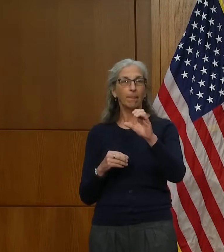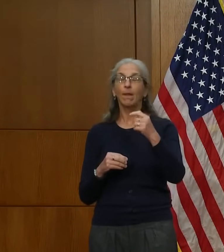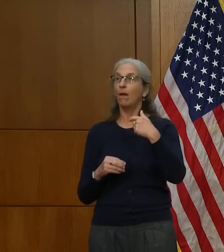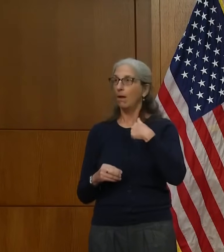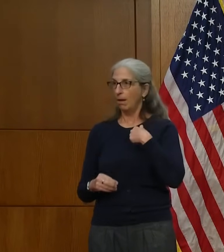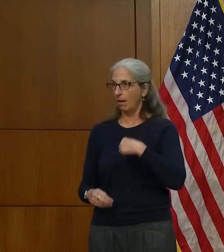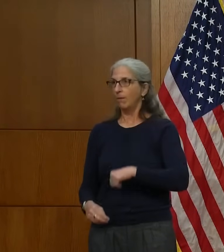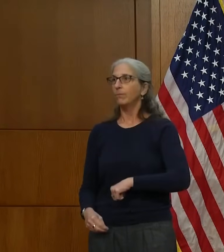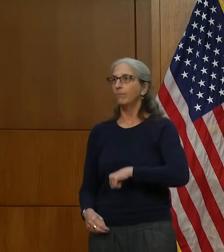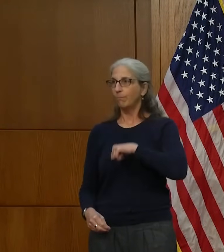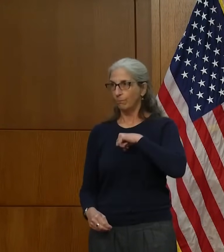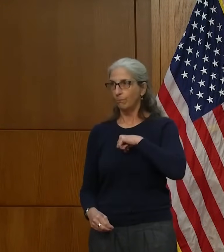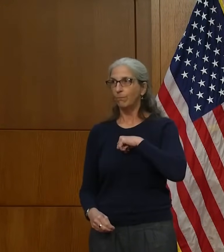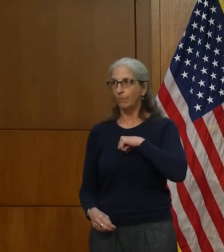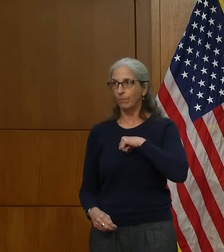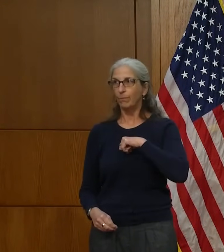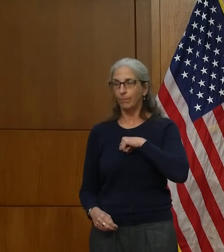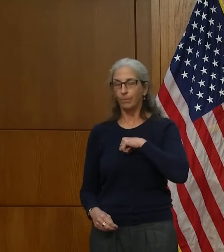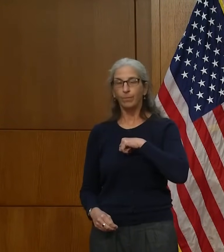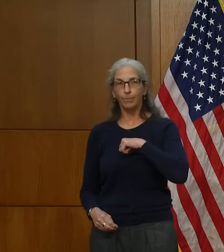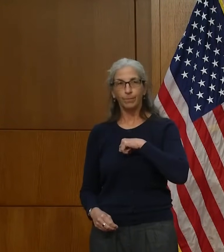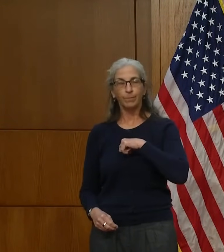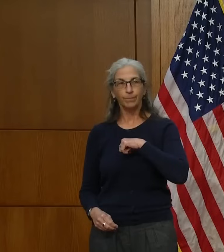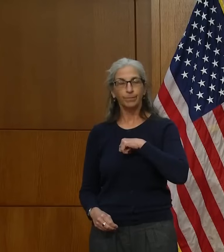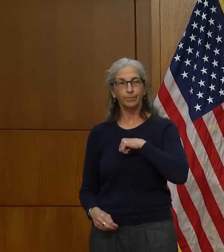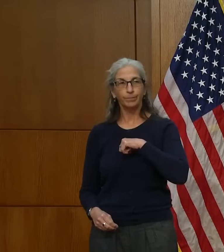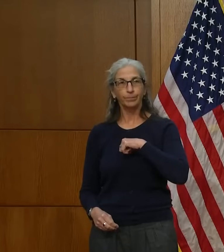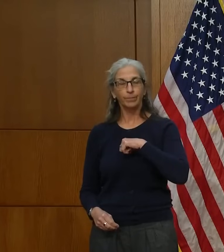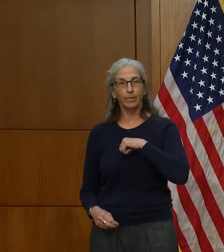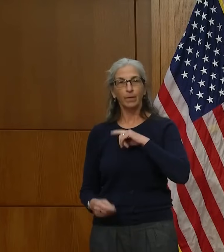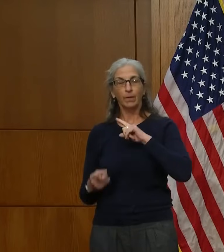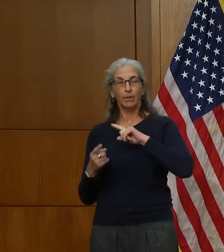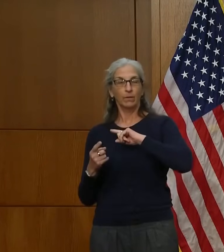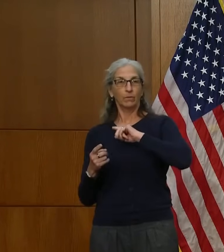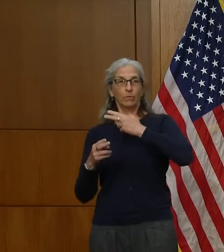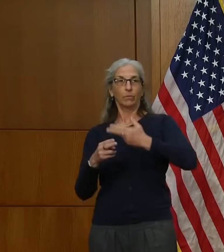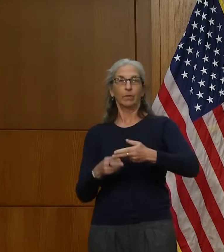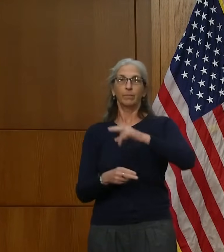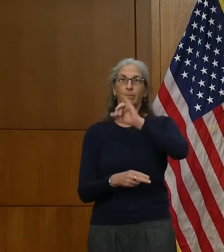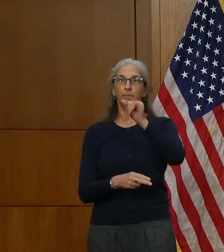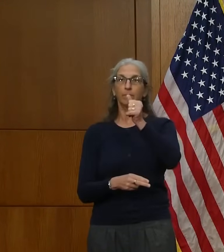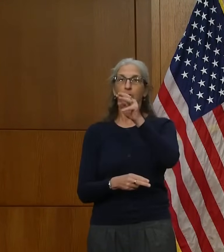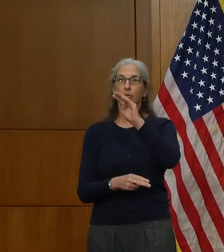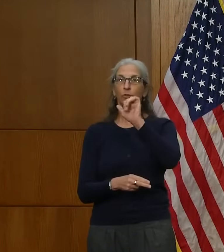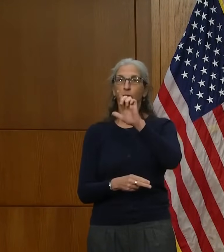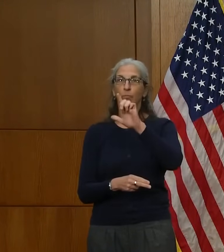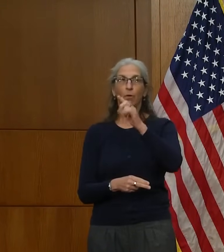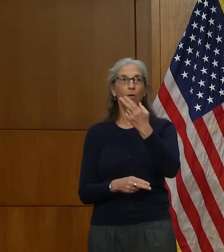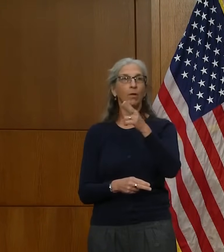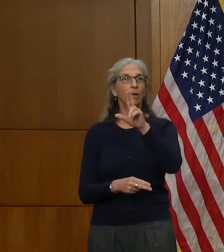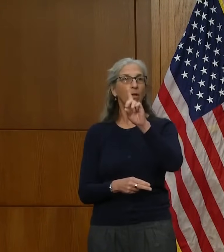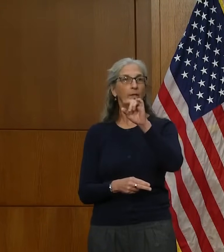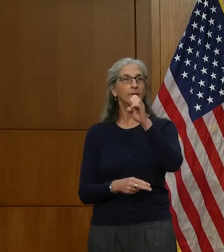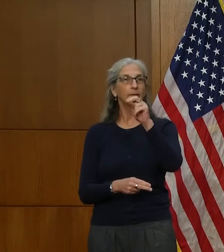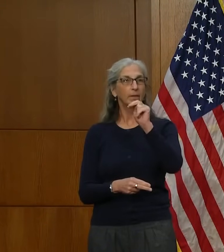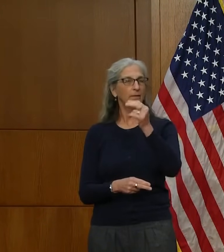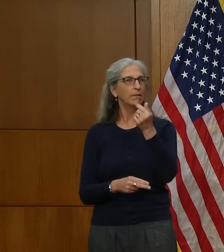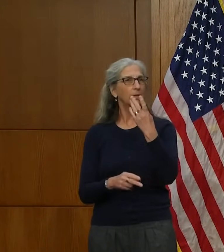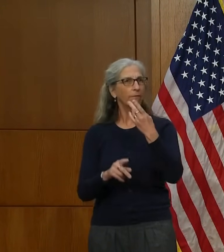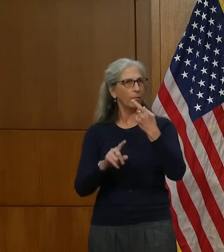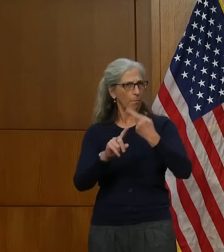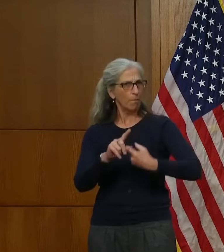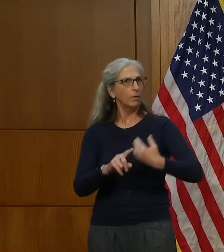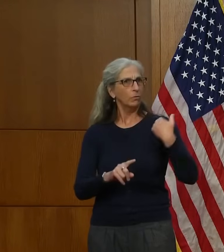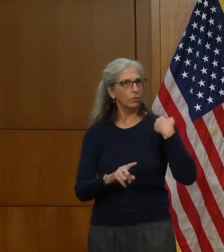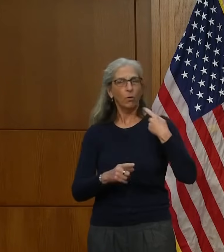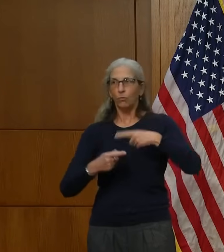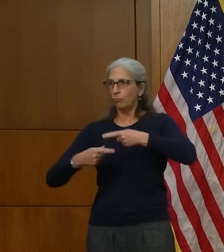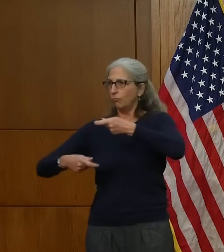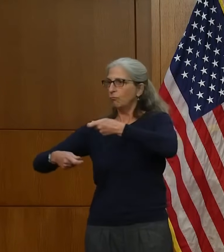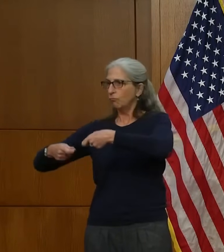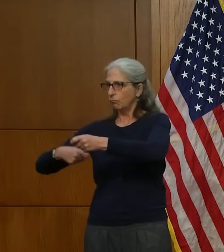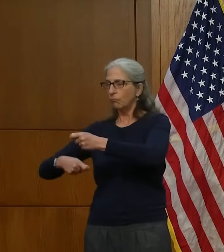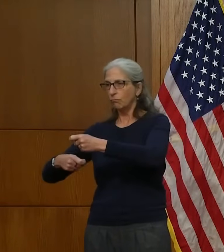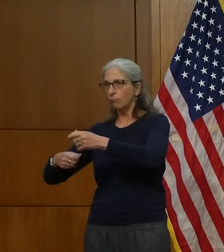THE, UH, SEC. I WAS VERY PROUD